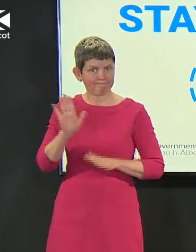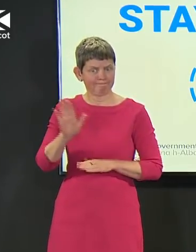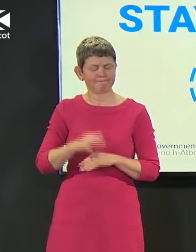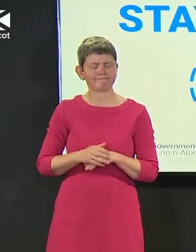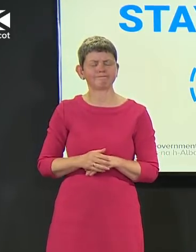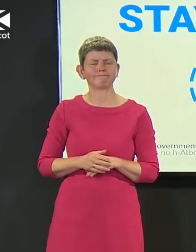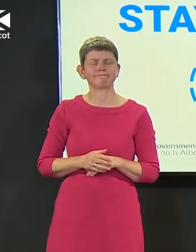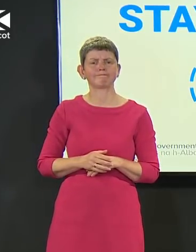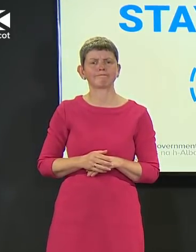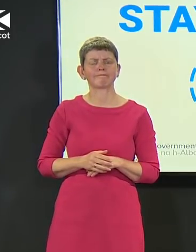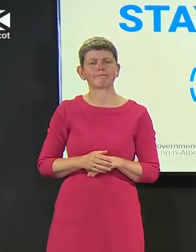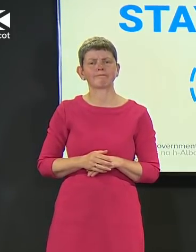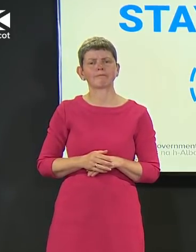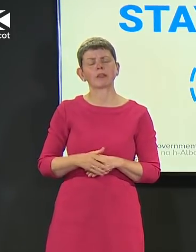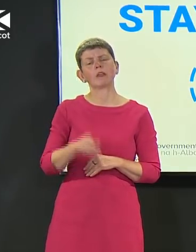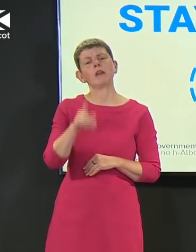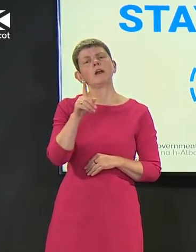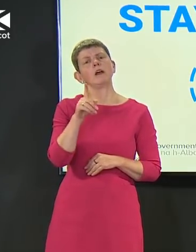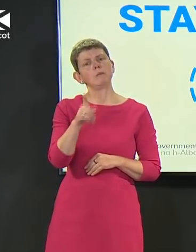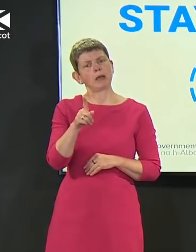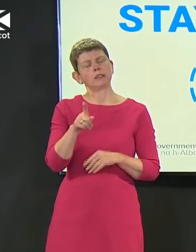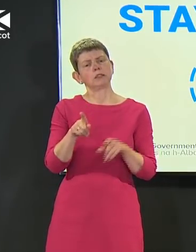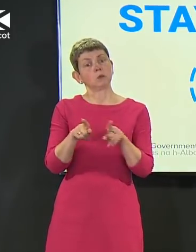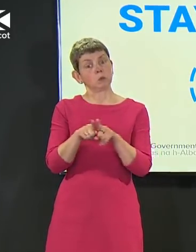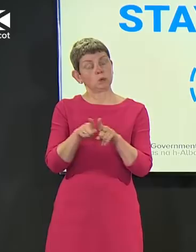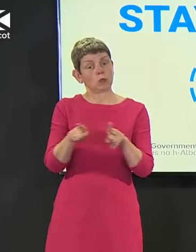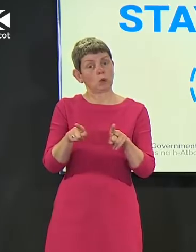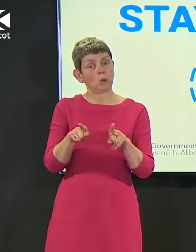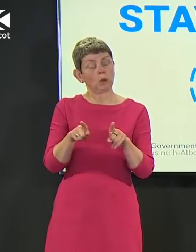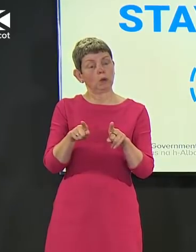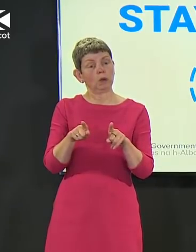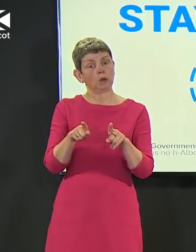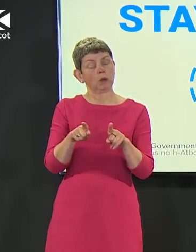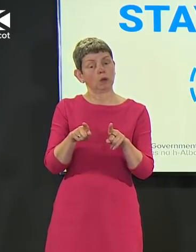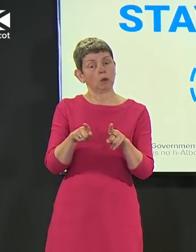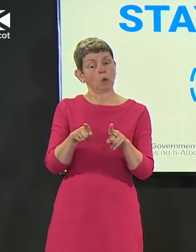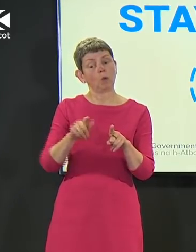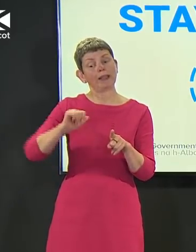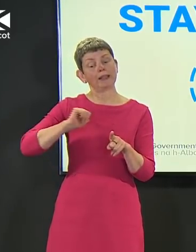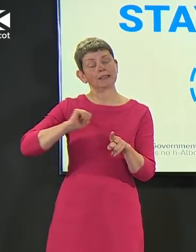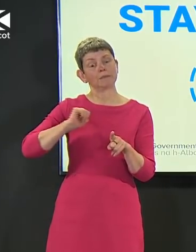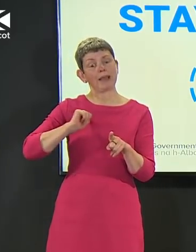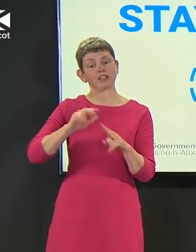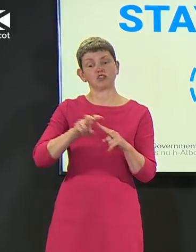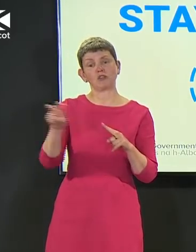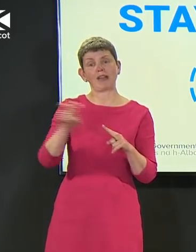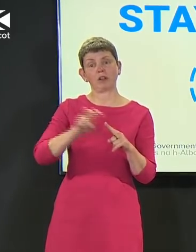i also want to confirm today that we do expect to lift travel restrictions to and from England and